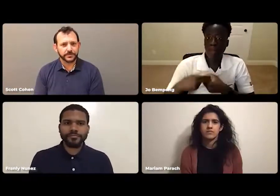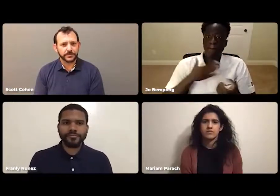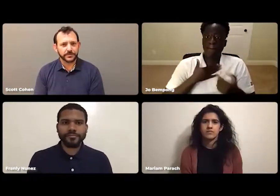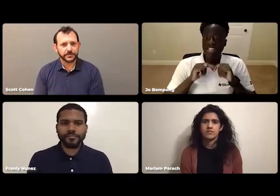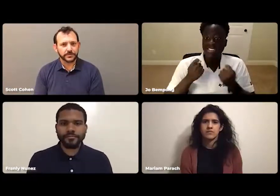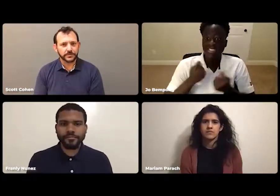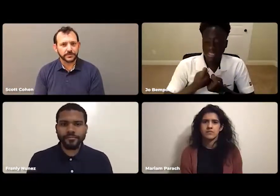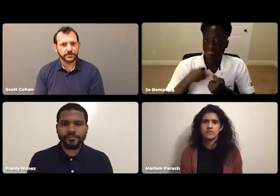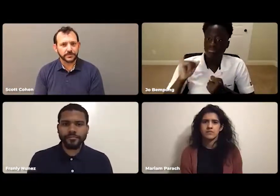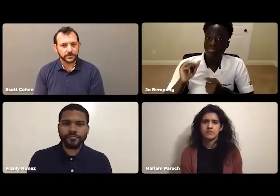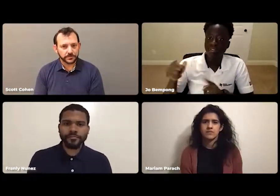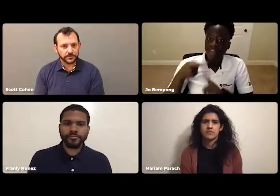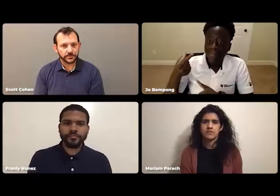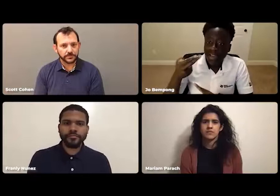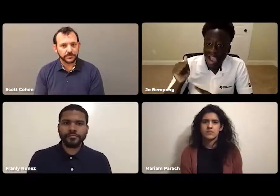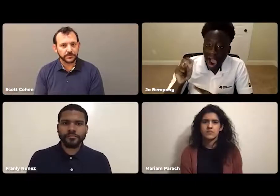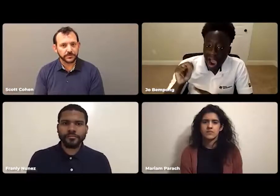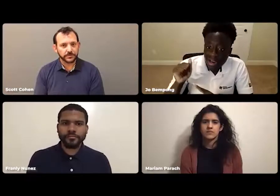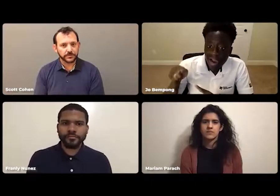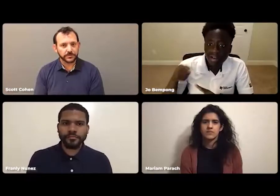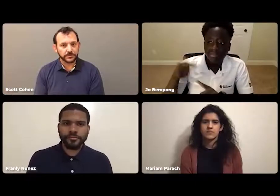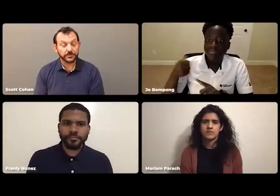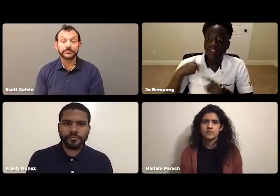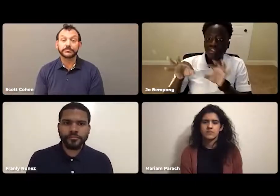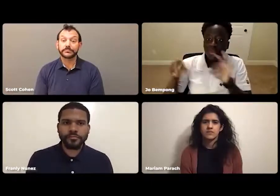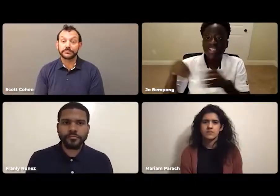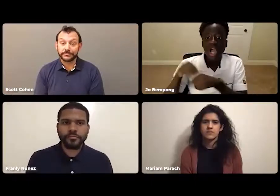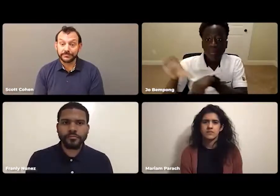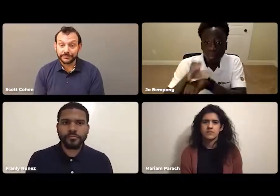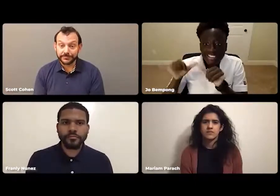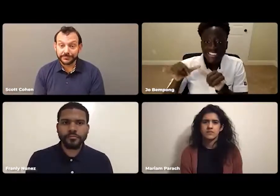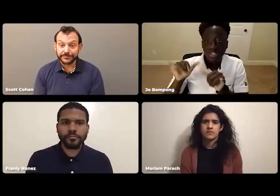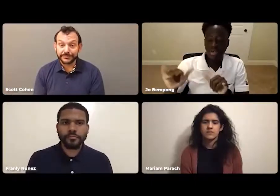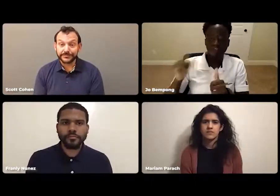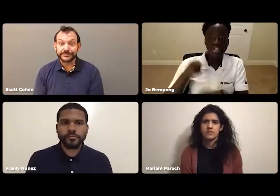Just last month, a new person from Ghana joined my team.